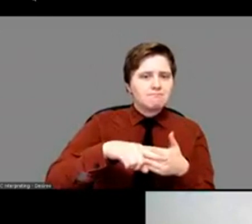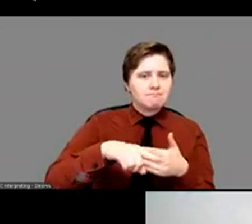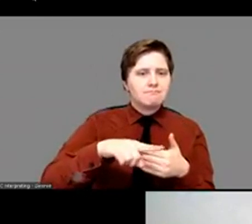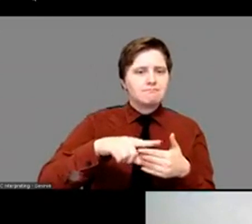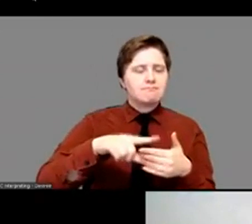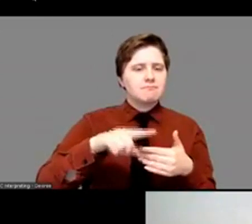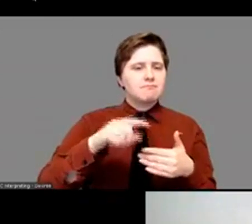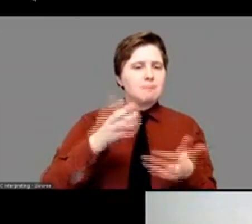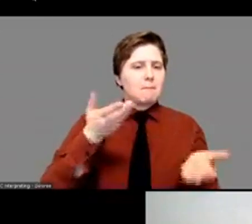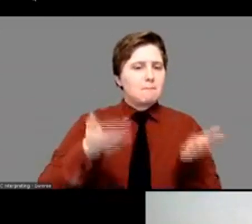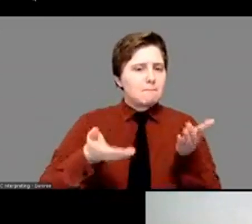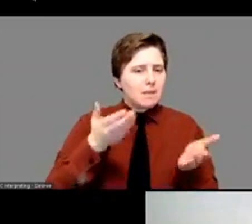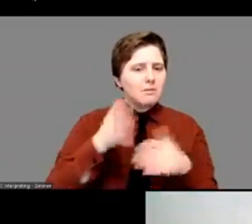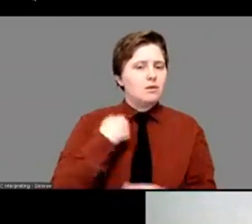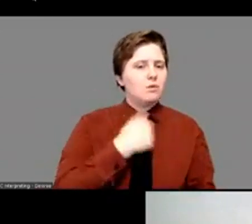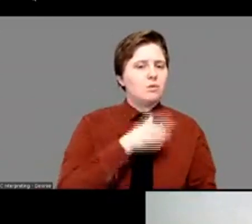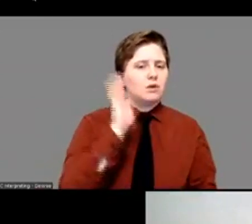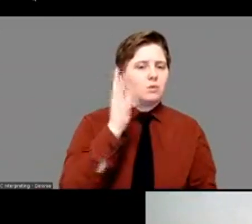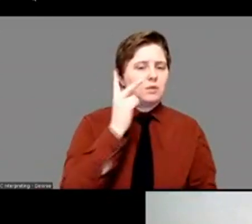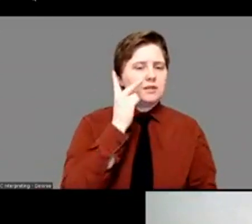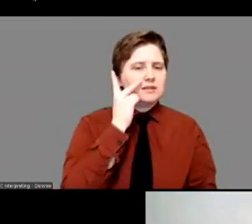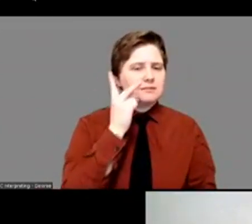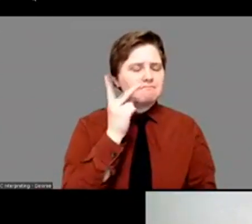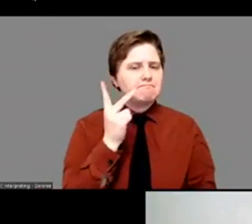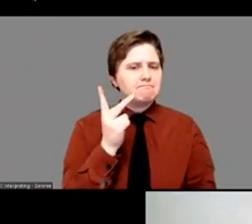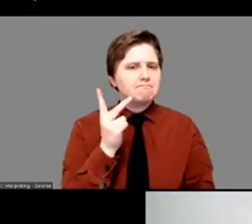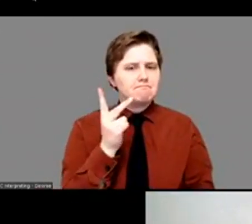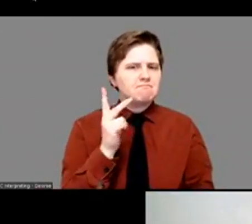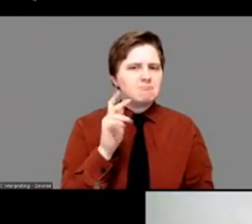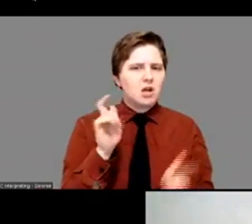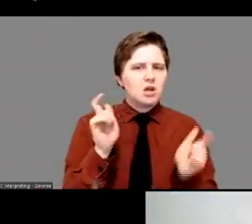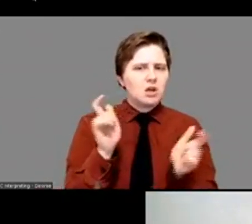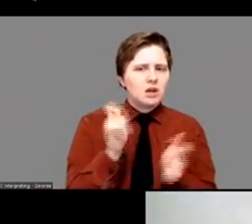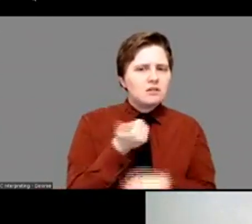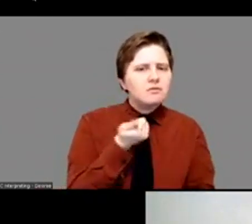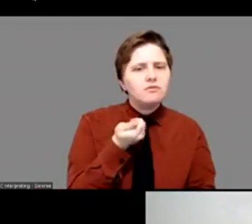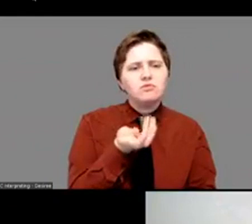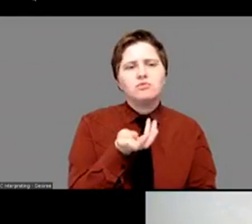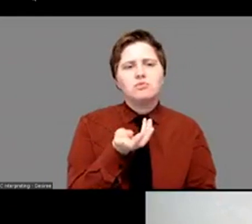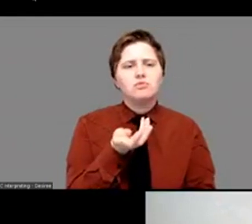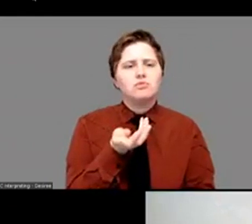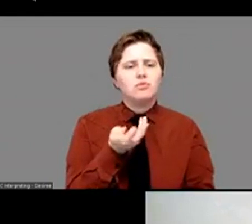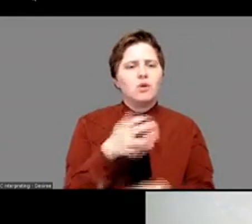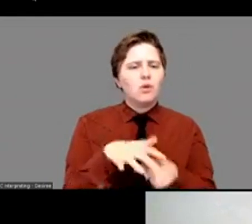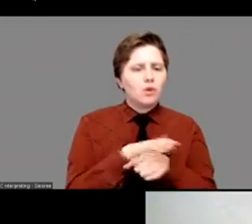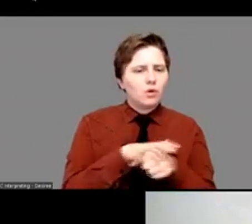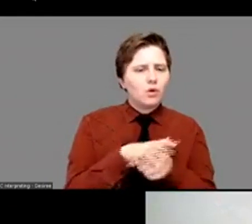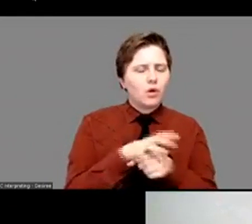Are likely to see you know, maybe a small handful of local add-ons to whatever the state may be requiring,